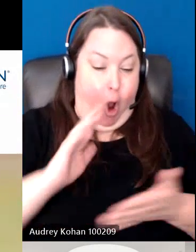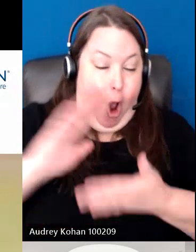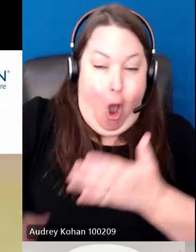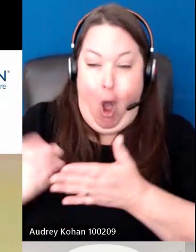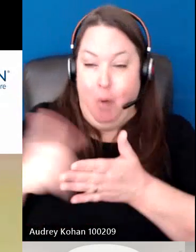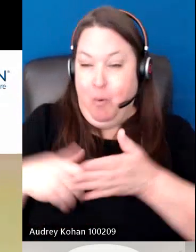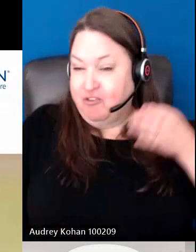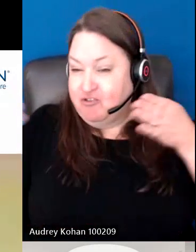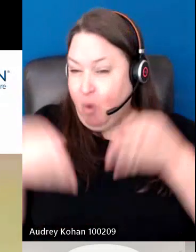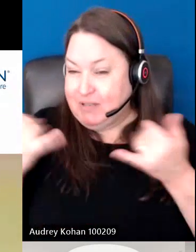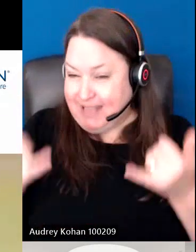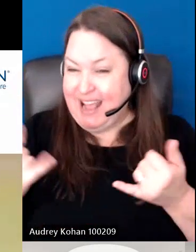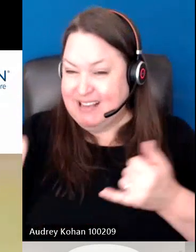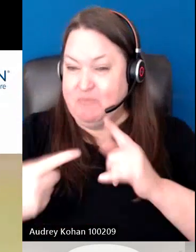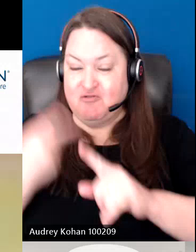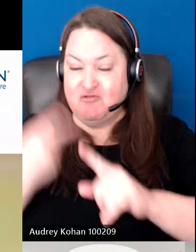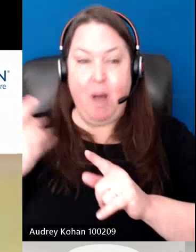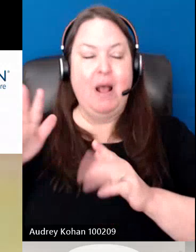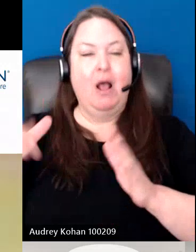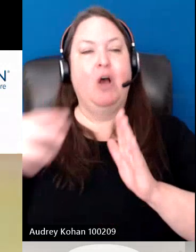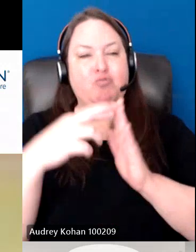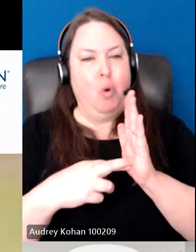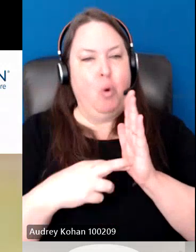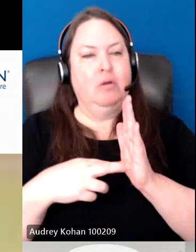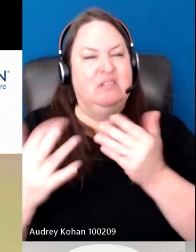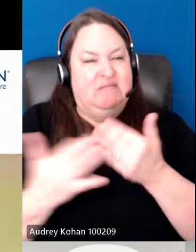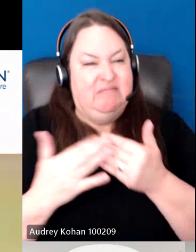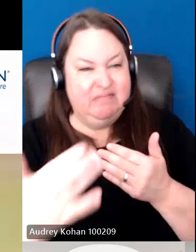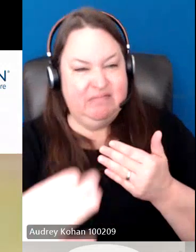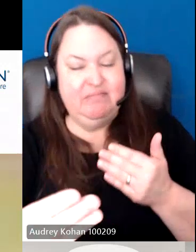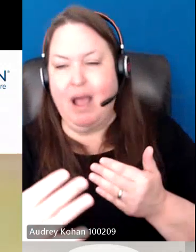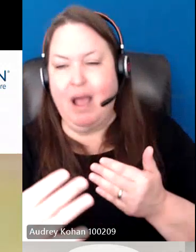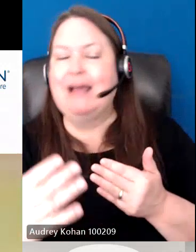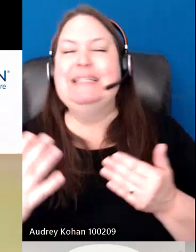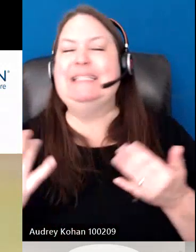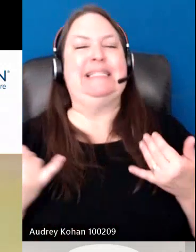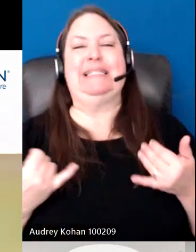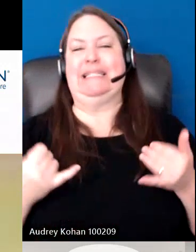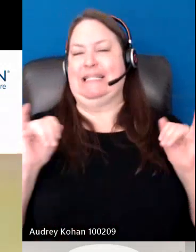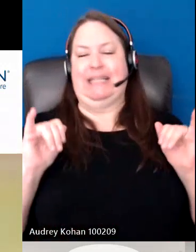today comes out of the regulation moving forward it's still not going to happen for some amount of